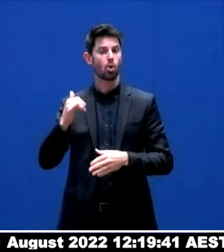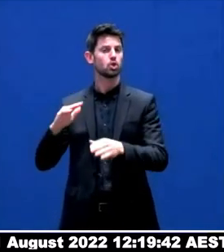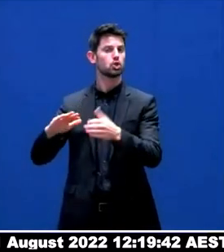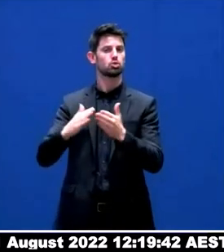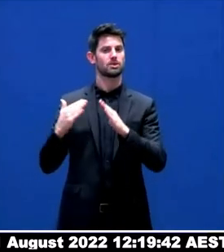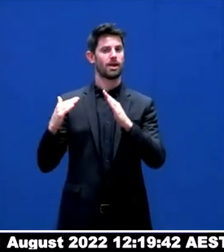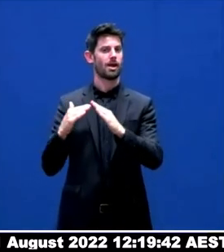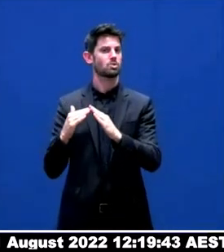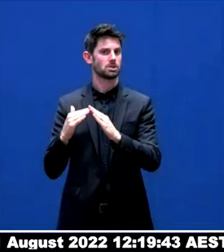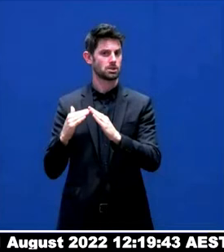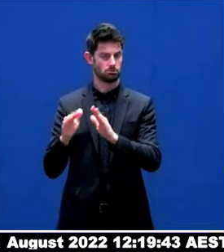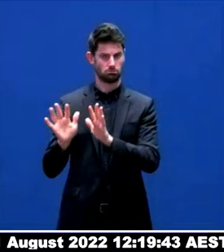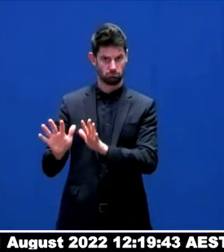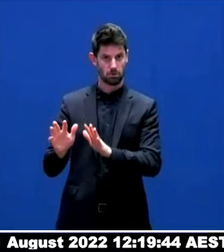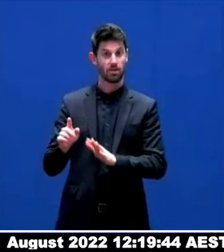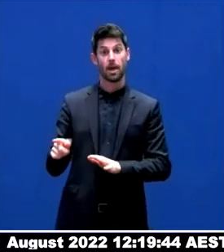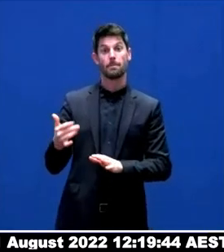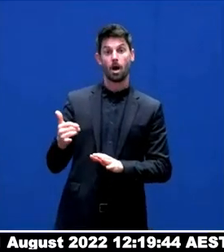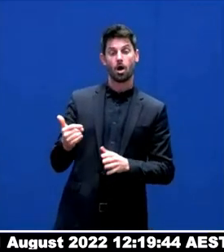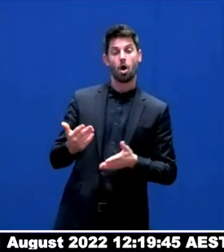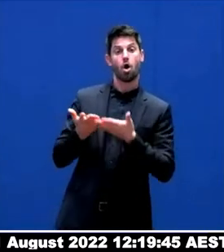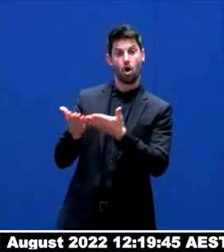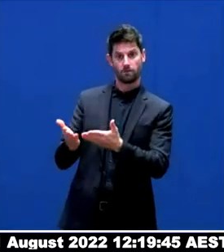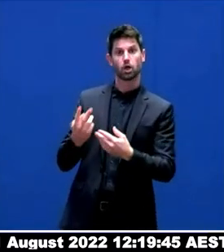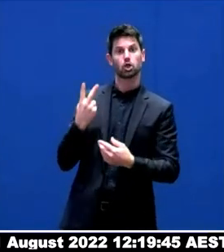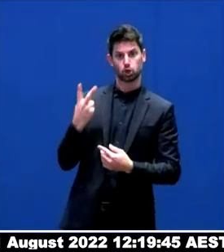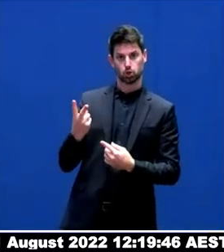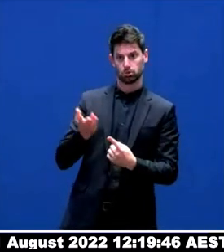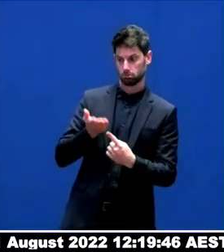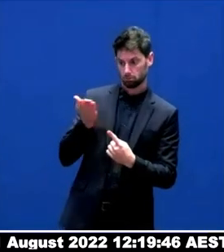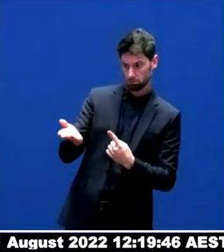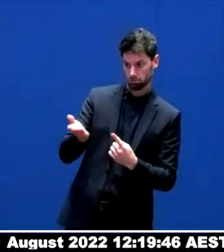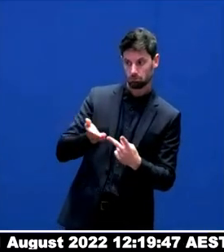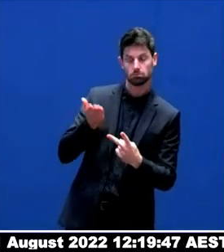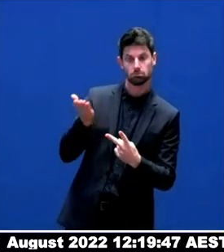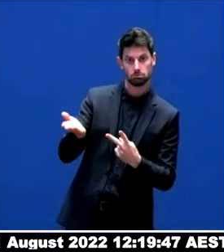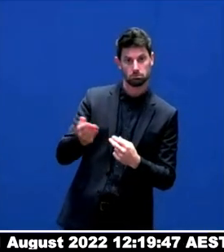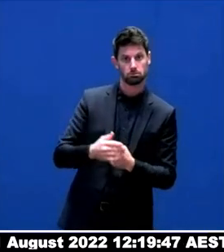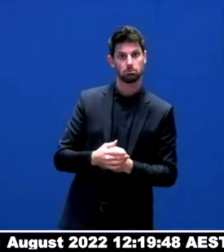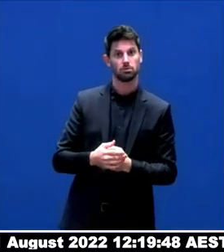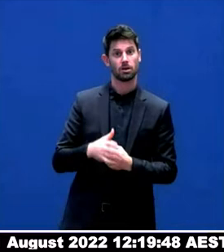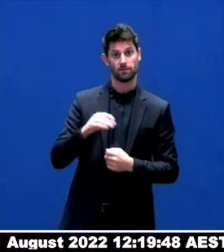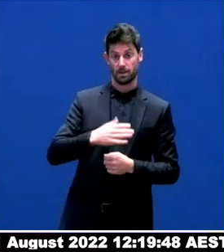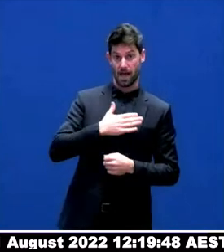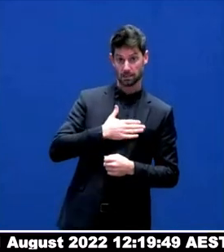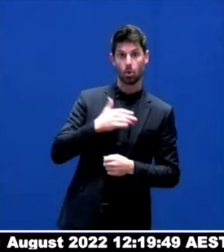preferred provider, they may receive offers from the Department and any community housing providers participating."